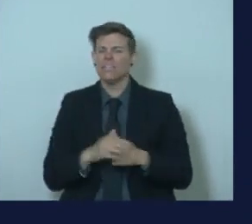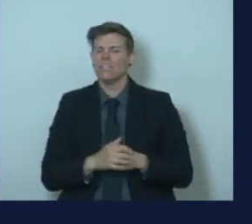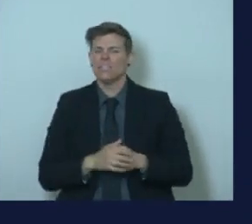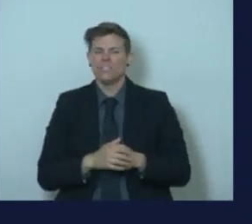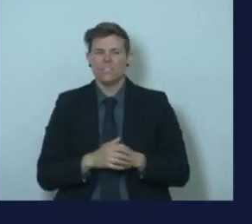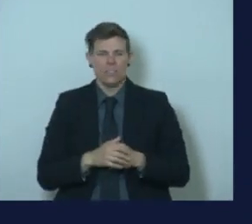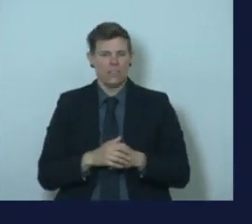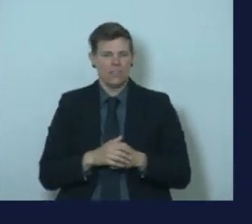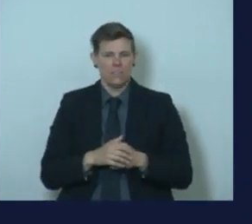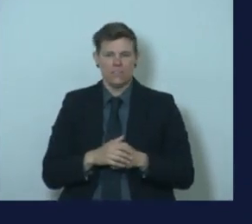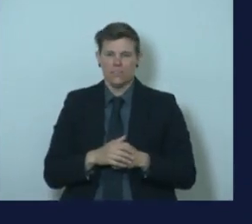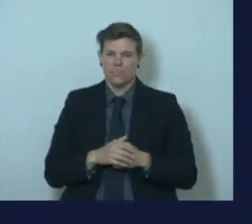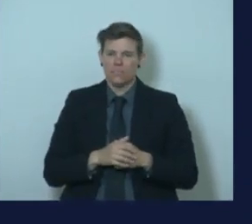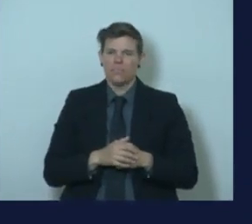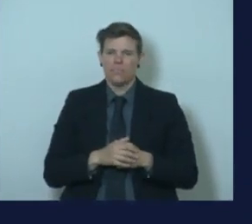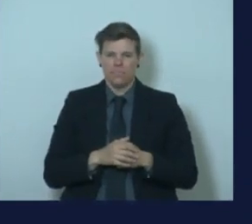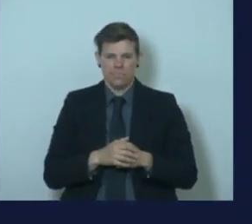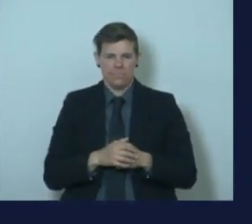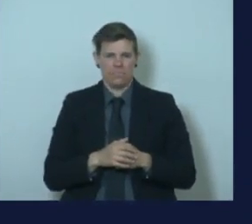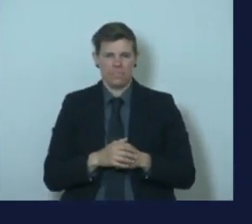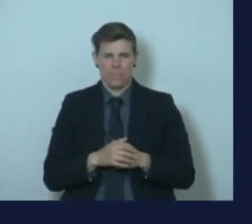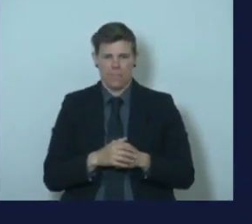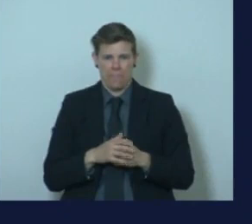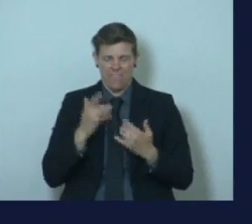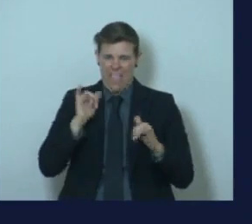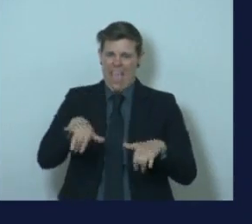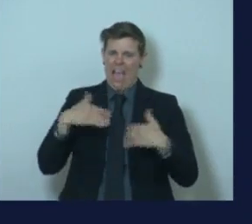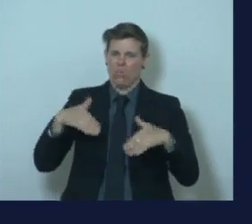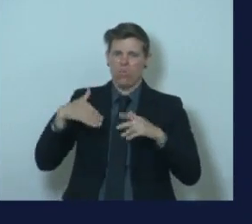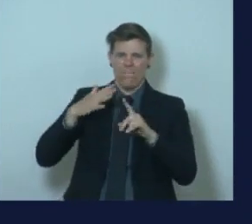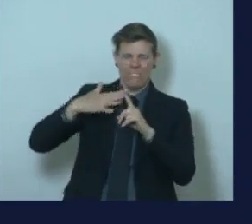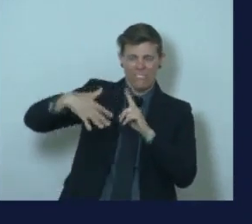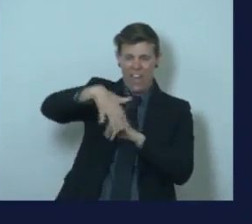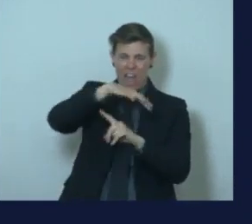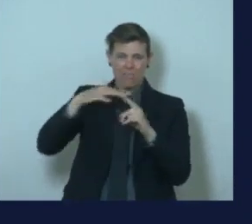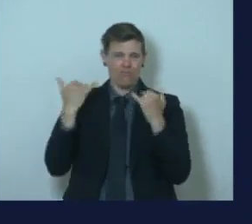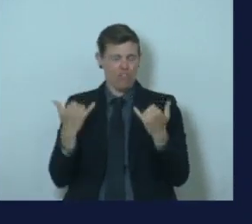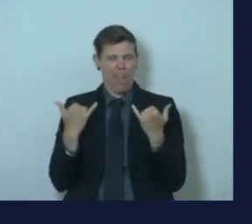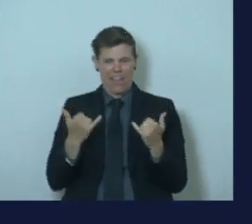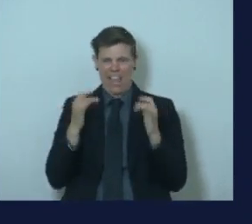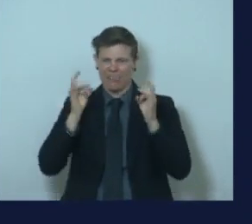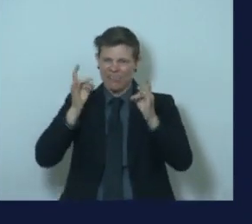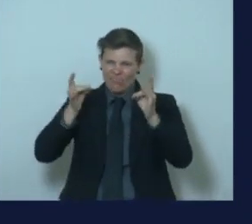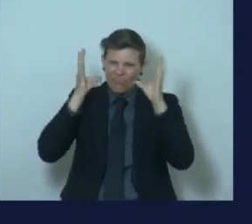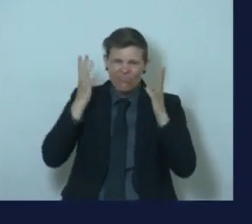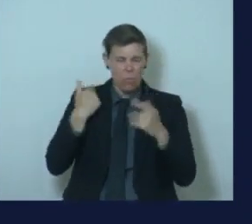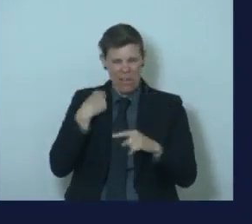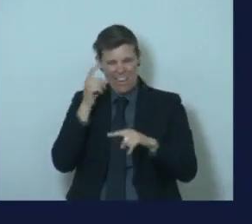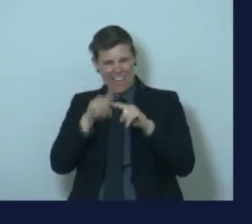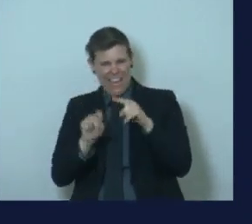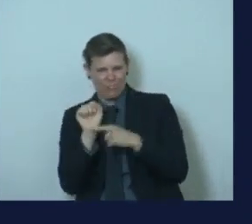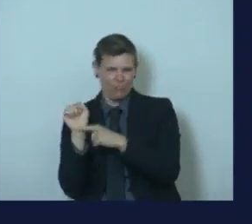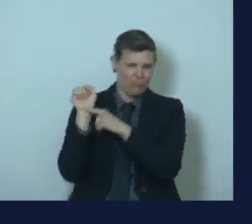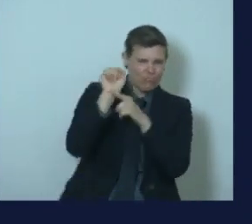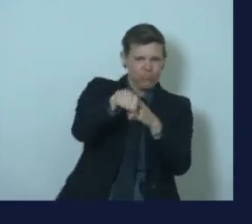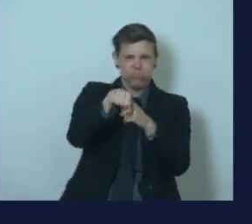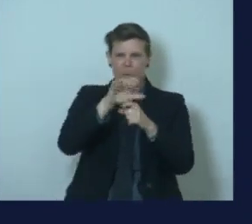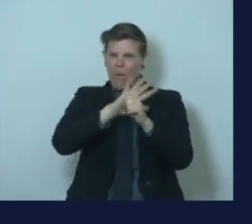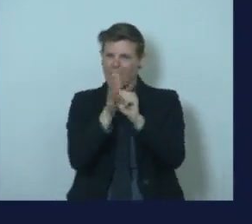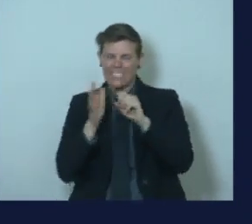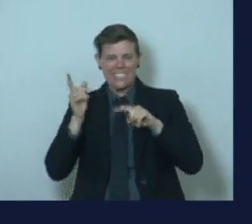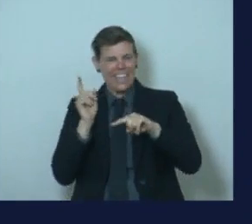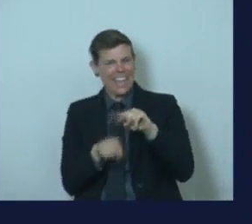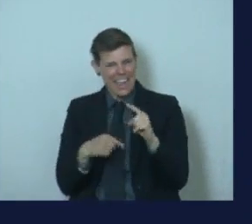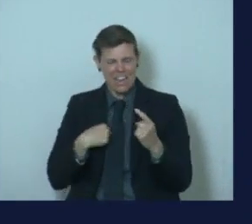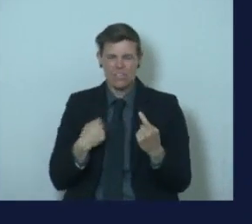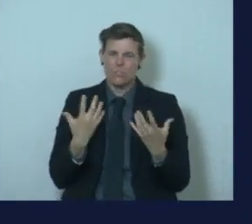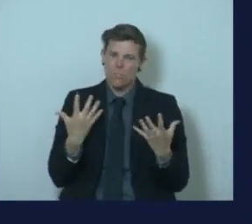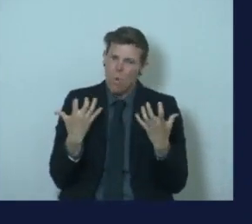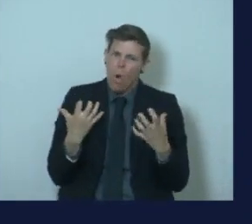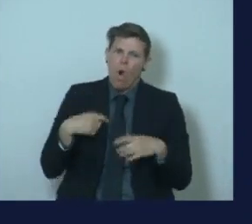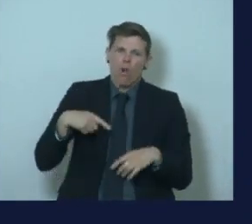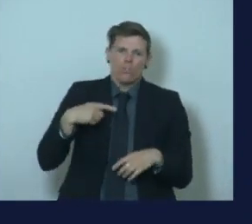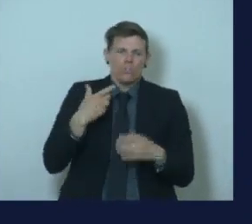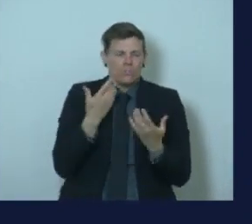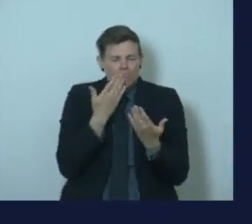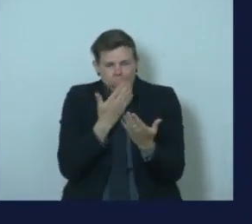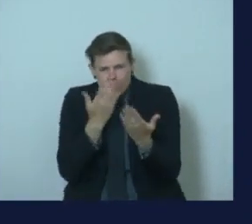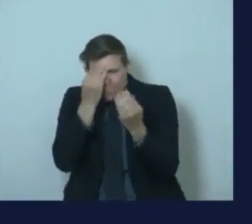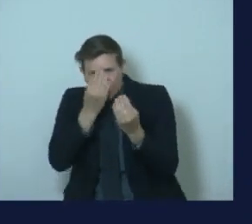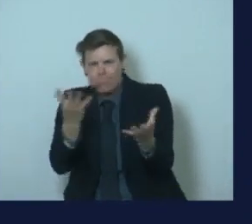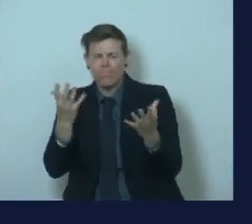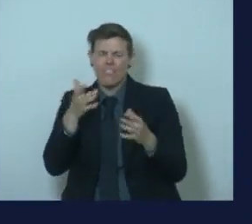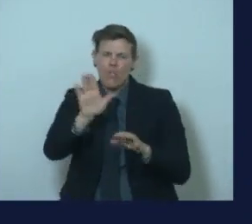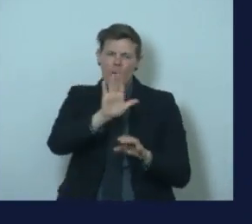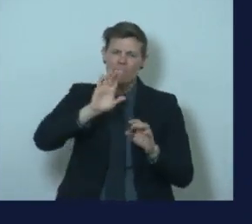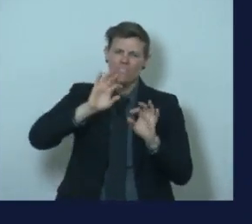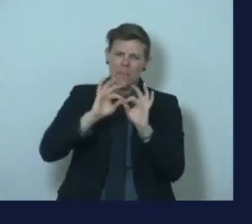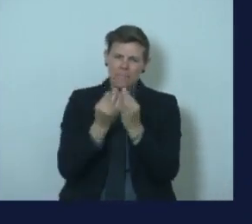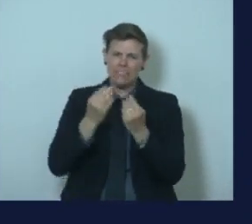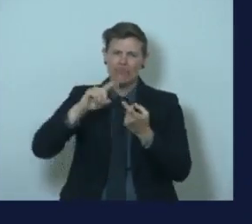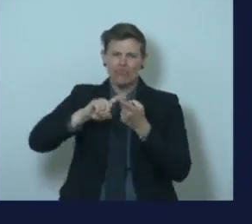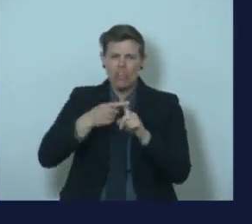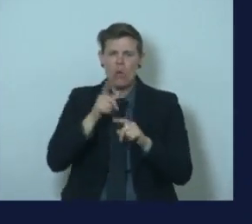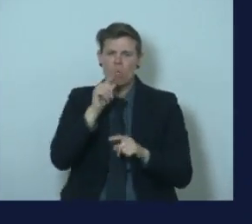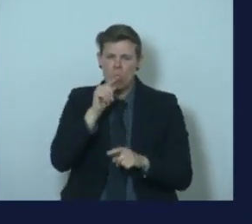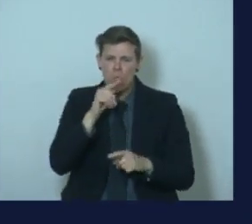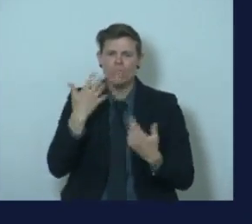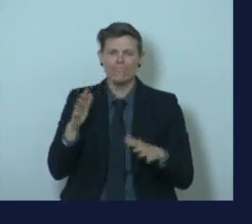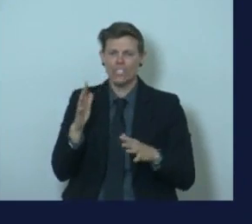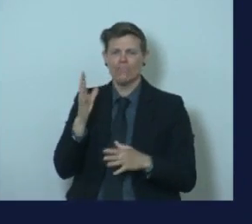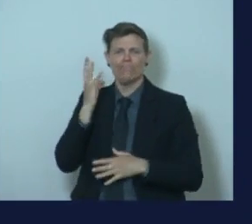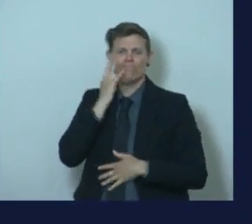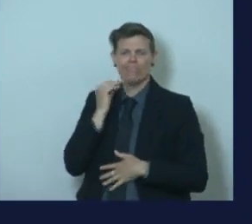IT ATTACKS WITHOUT ANY WARNING AND FOR SOME ANY OF US, WITHOUT RHYME OR REASON, CREATES THE KIND OF CIRCUMSTANCES WHERE YOU CAN’T BEAT THE VIRUS.